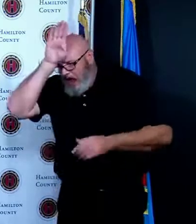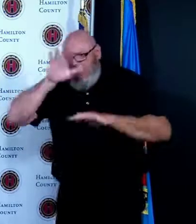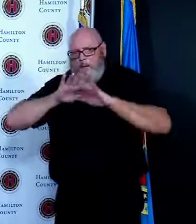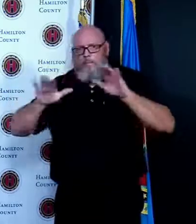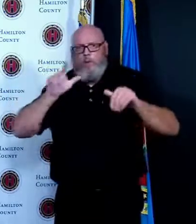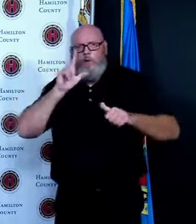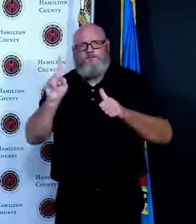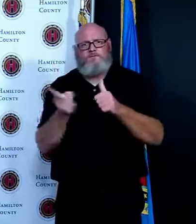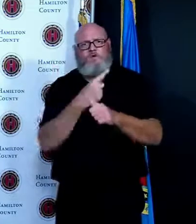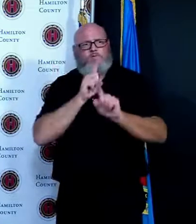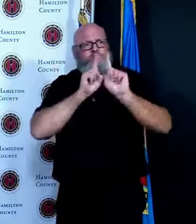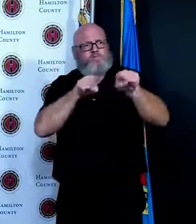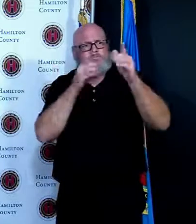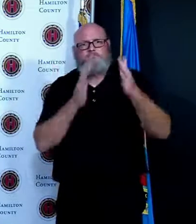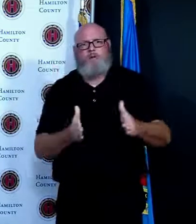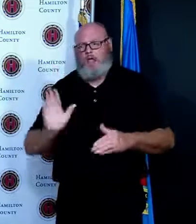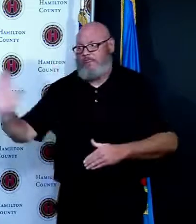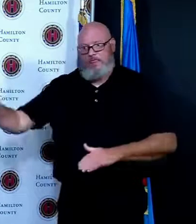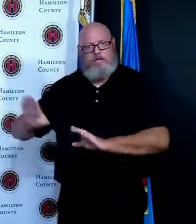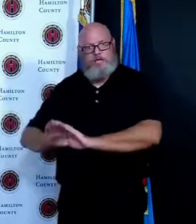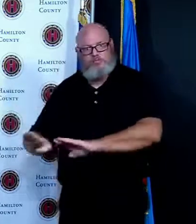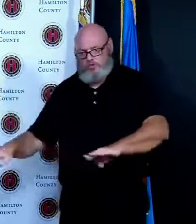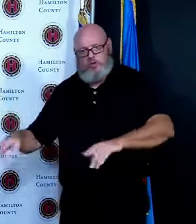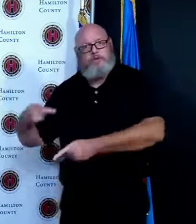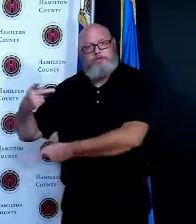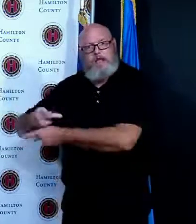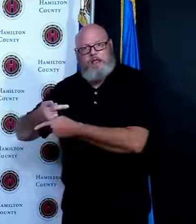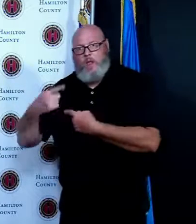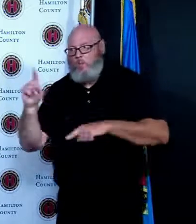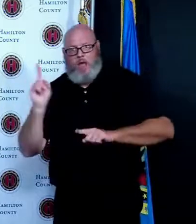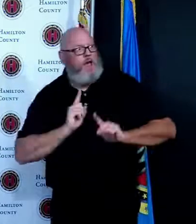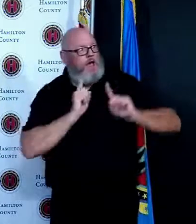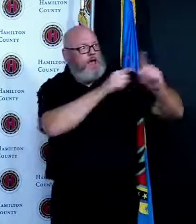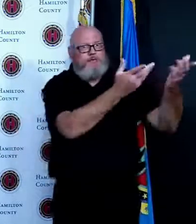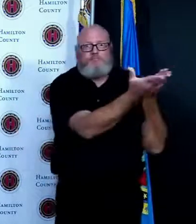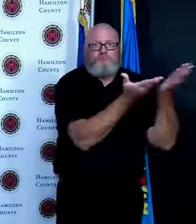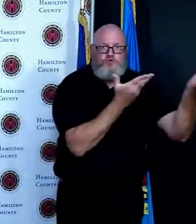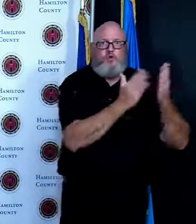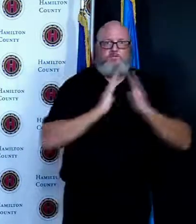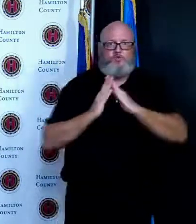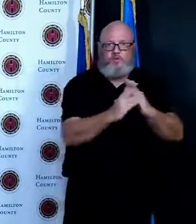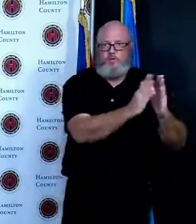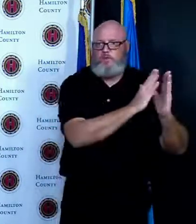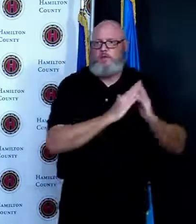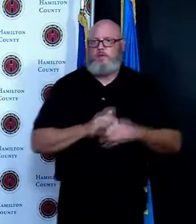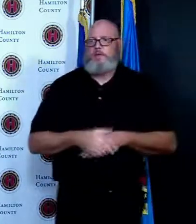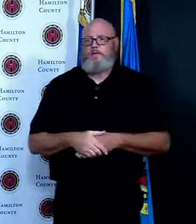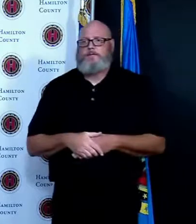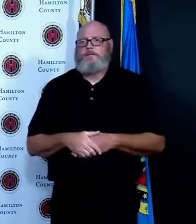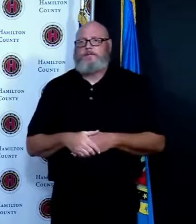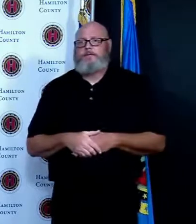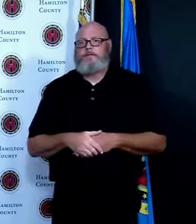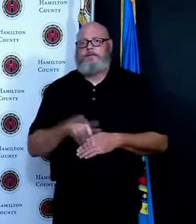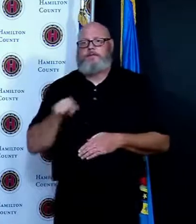social distancing and extra cleaning and so we worked with 4c to put out a program to help